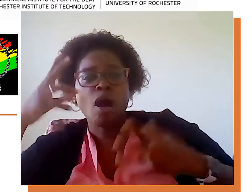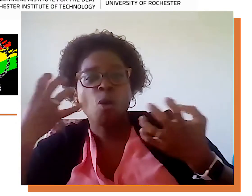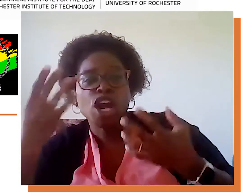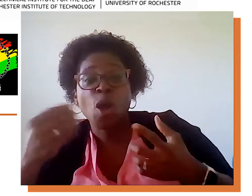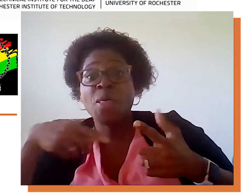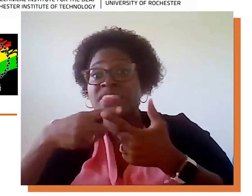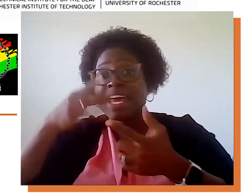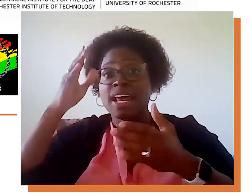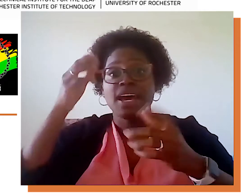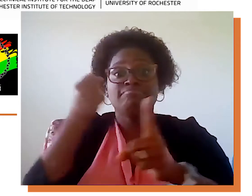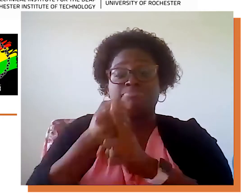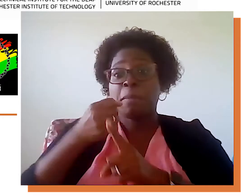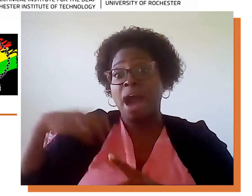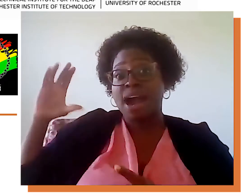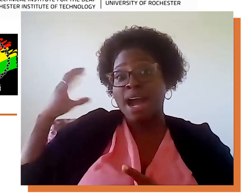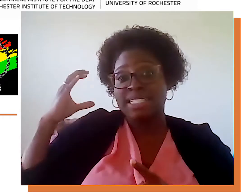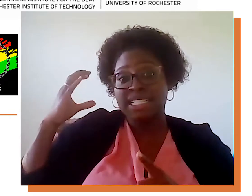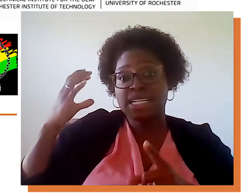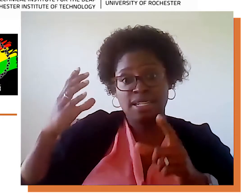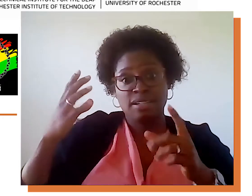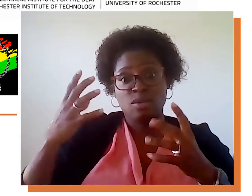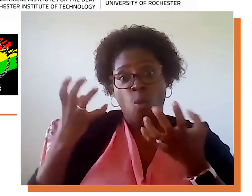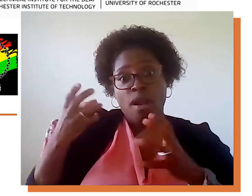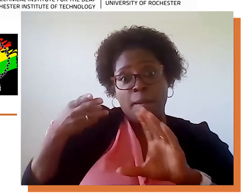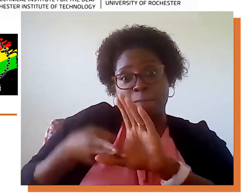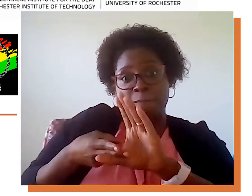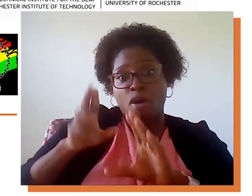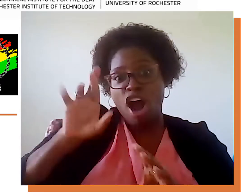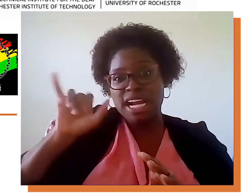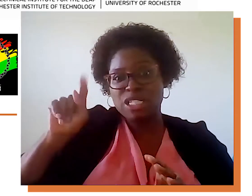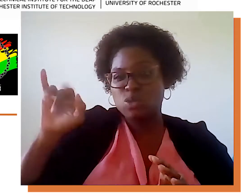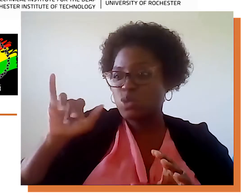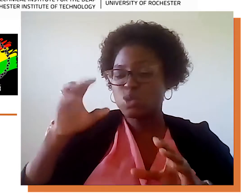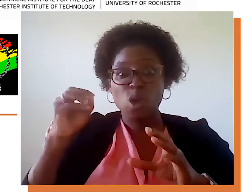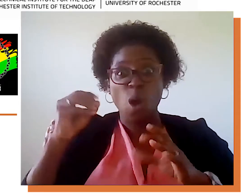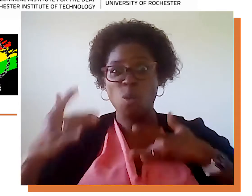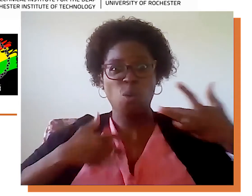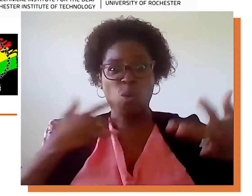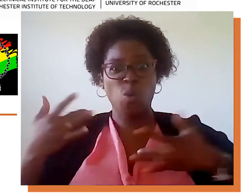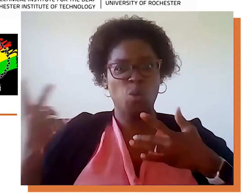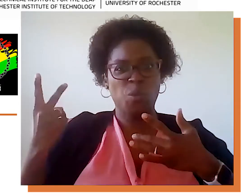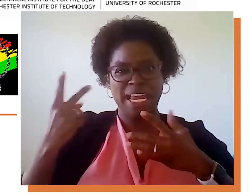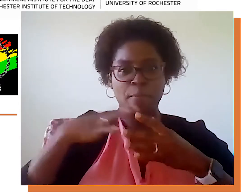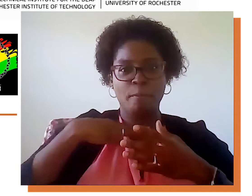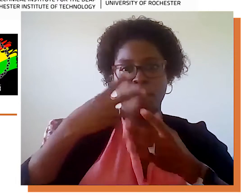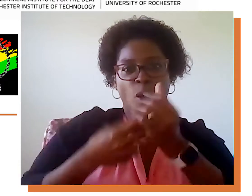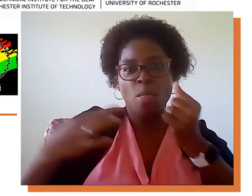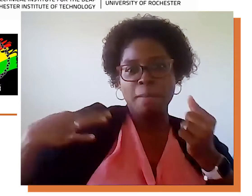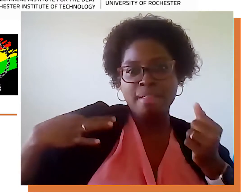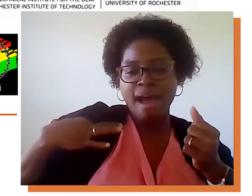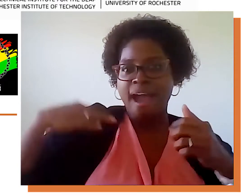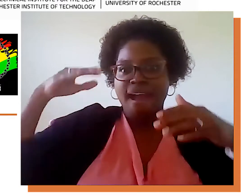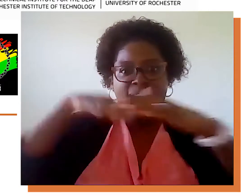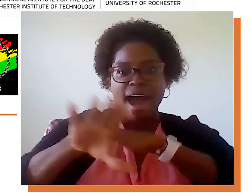I'm not the only student like myself there. And then I had a cousin who wanted to go to R.I.T. as well.